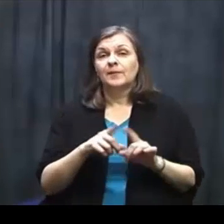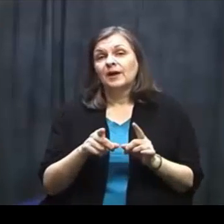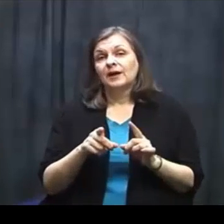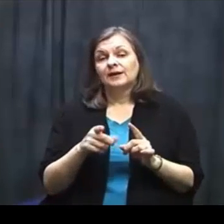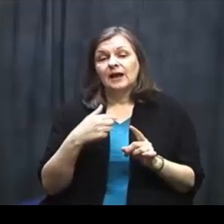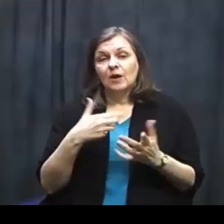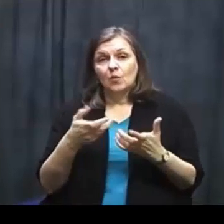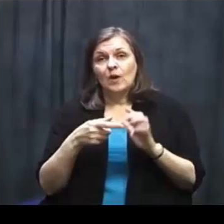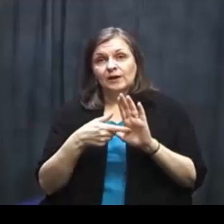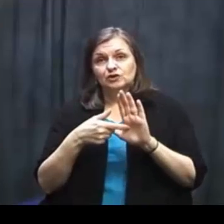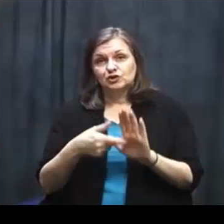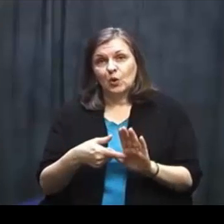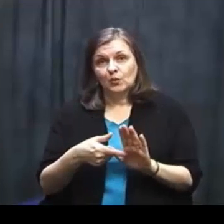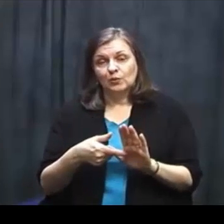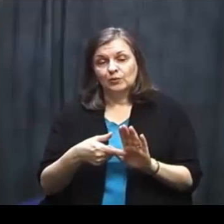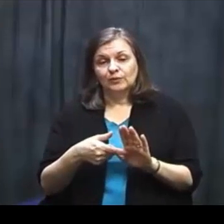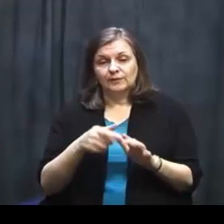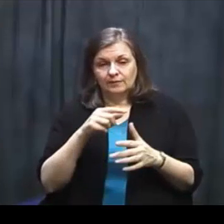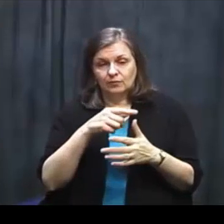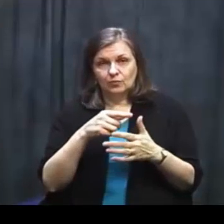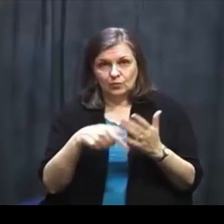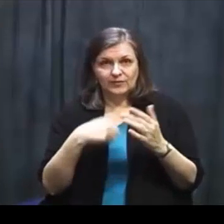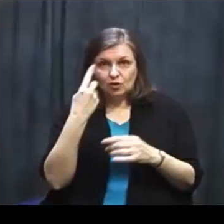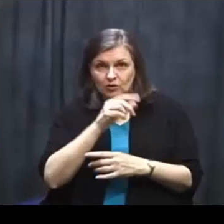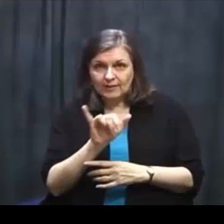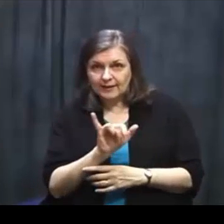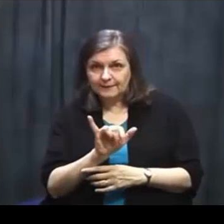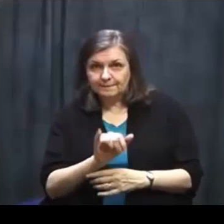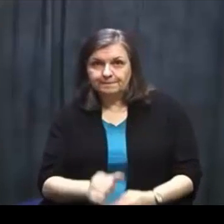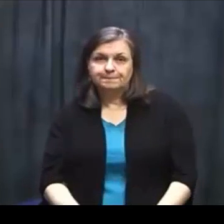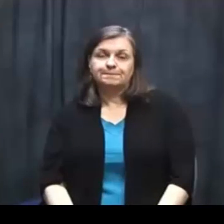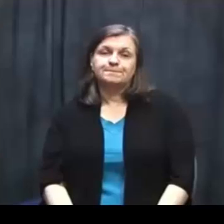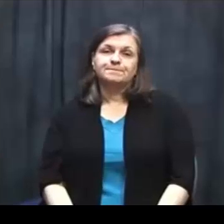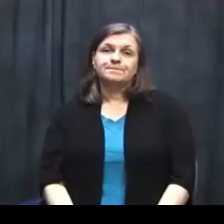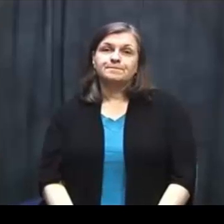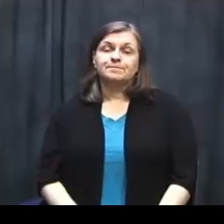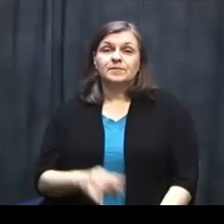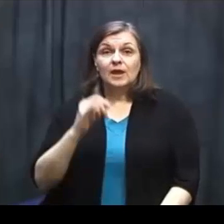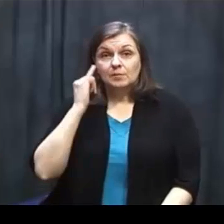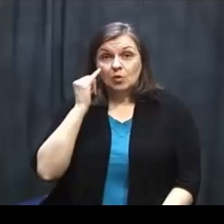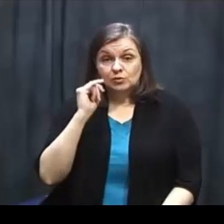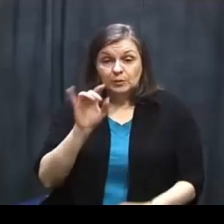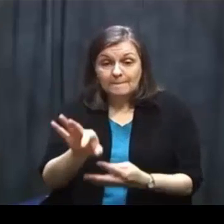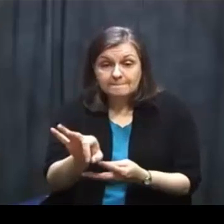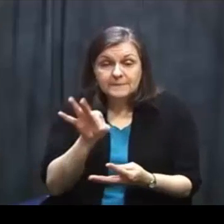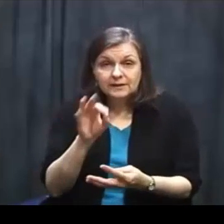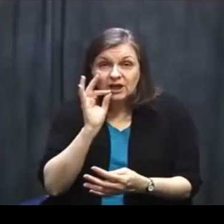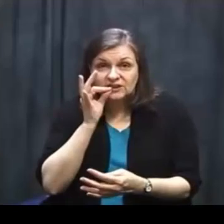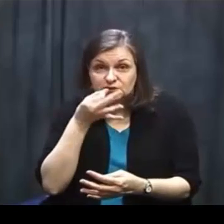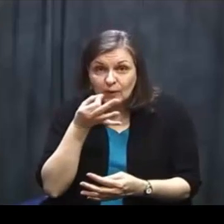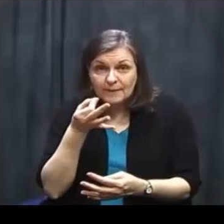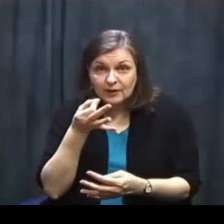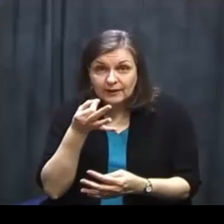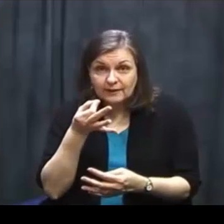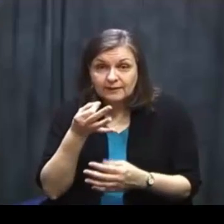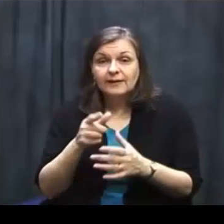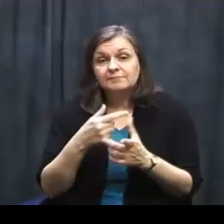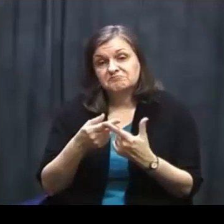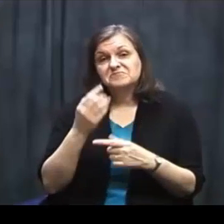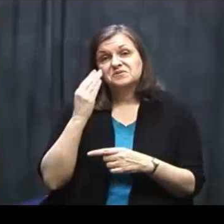but I wanna show you the actual modifications if you've ever picked strawberries